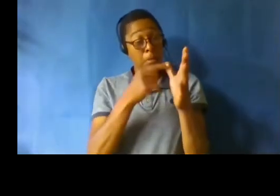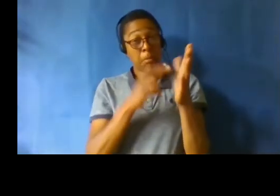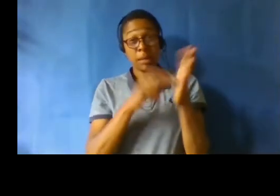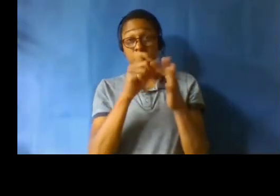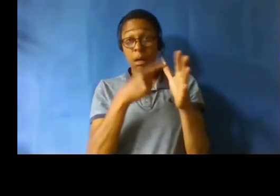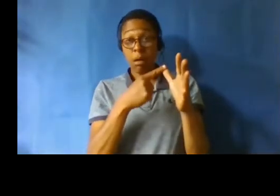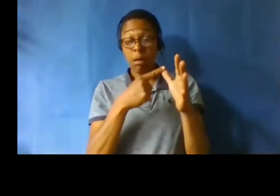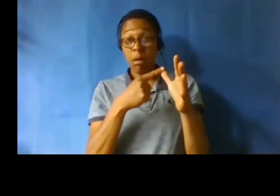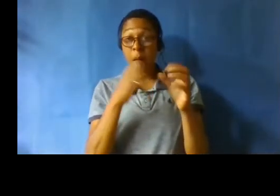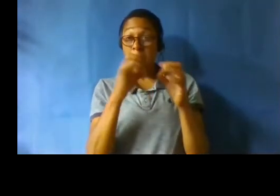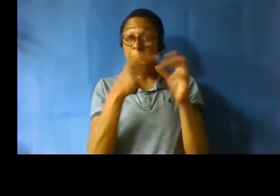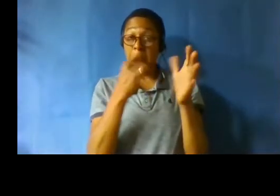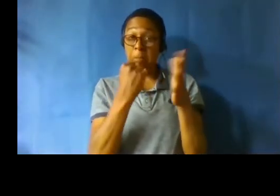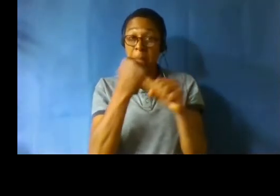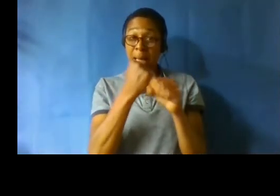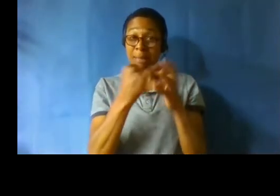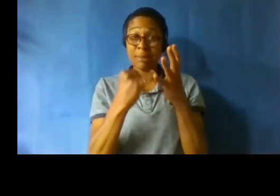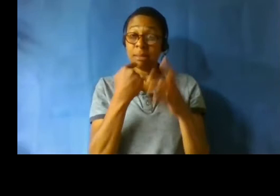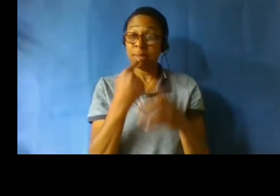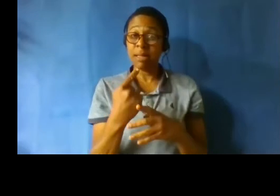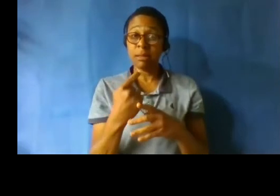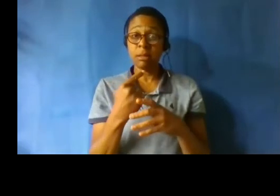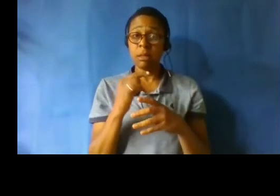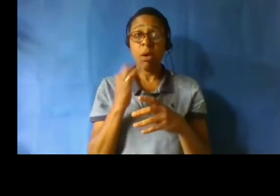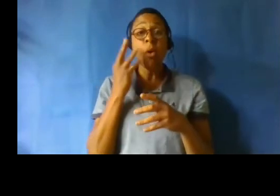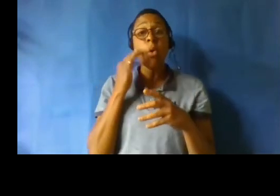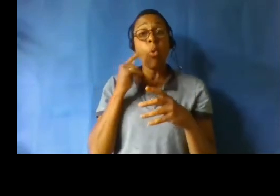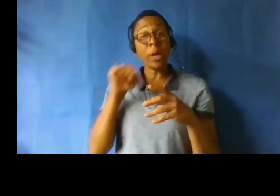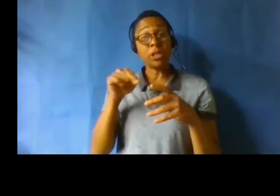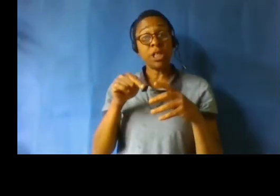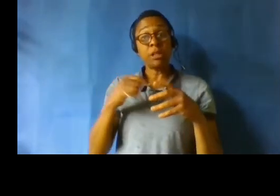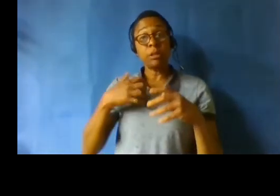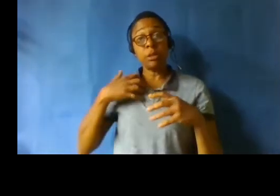closed and unilateral process of self stimulation instead